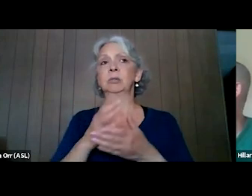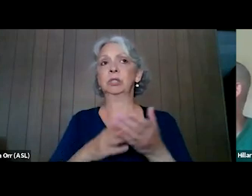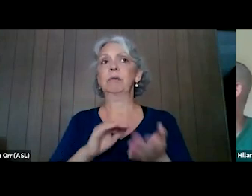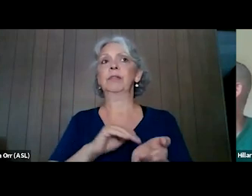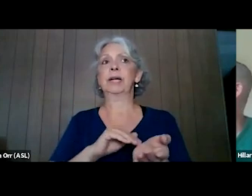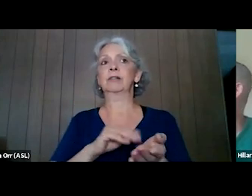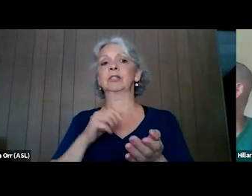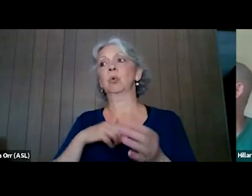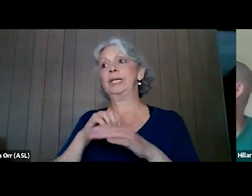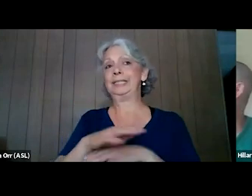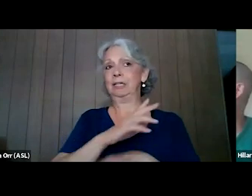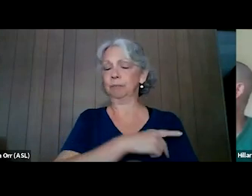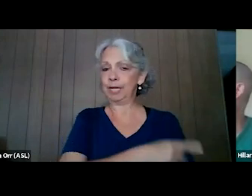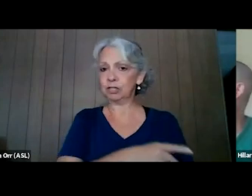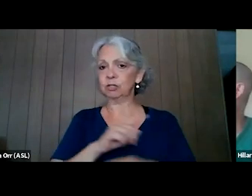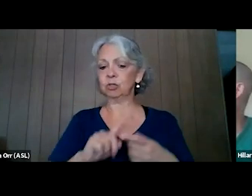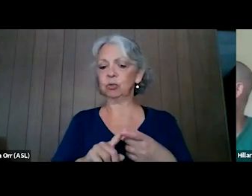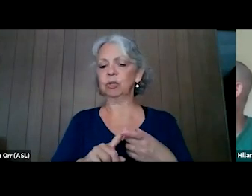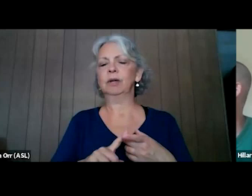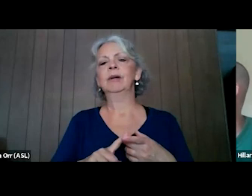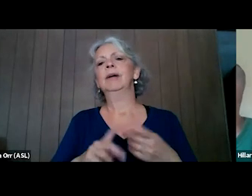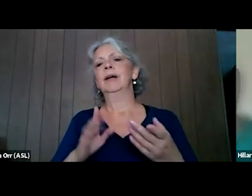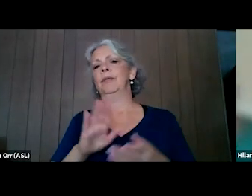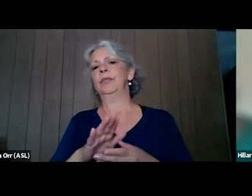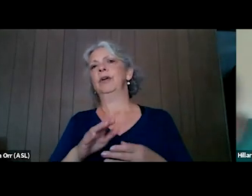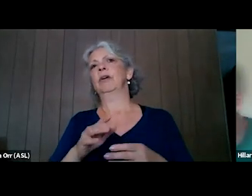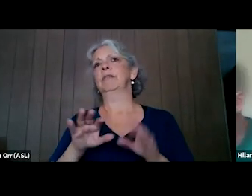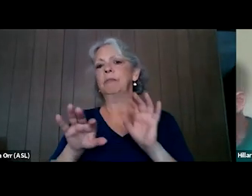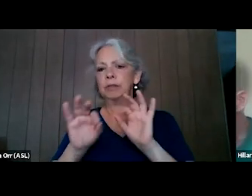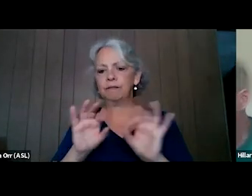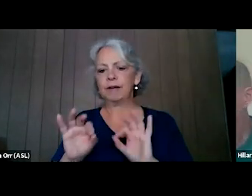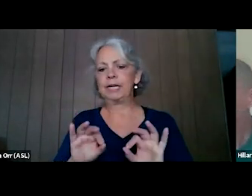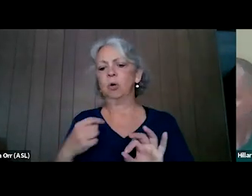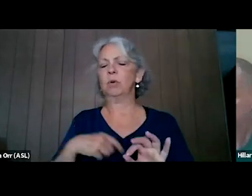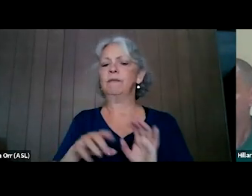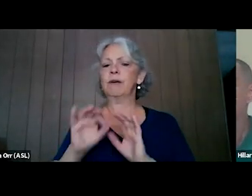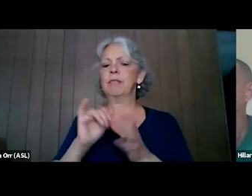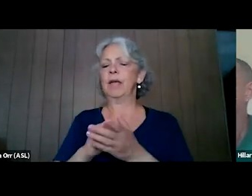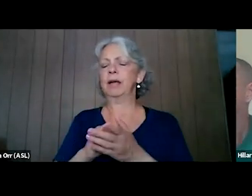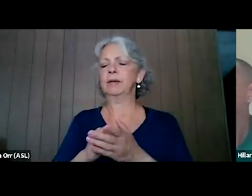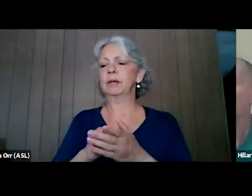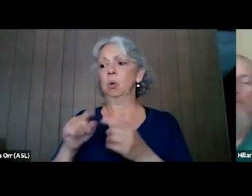and kind of hearing, you know, their anecdotal findings with working with our folks, we found that, you know, when folks are withdrawing,